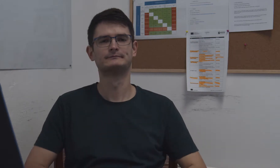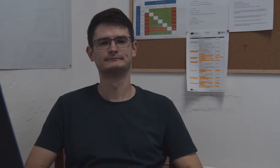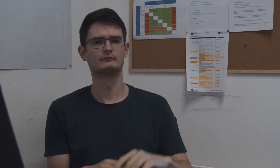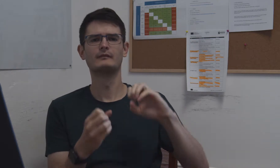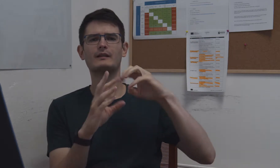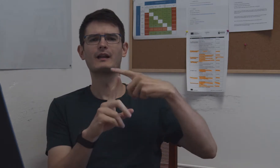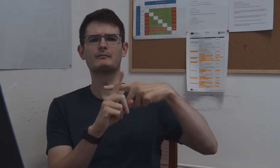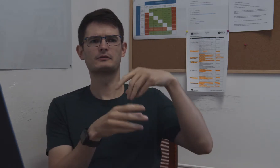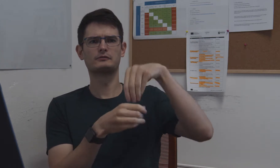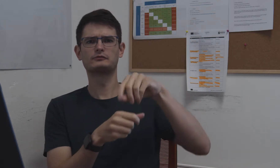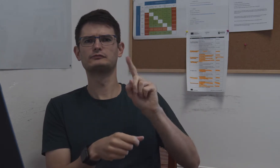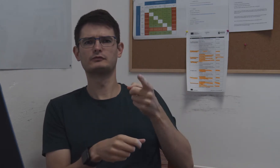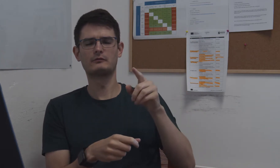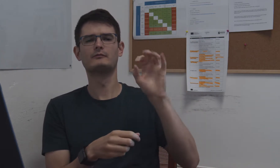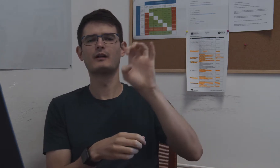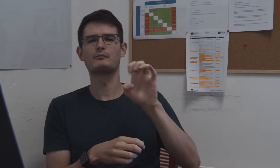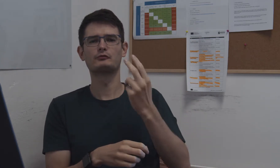What exactly is Erasmus+?